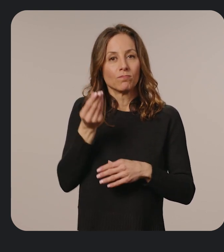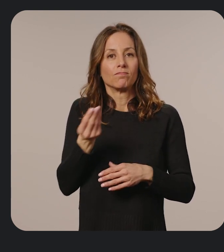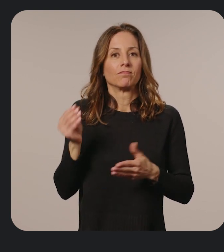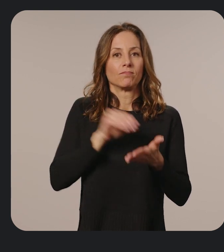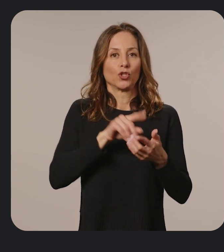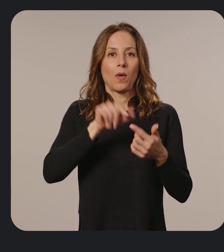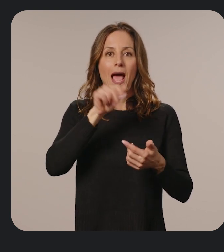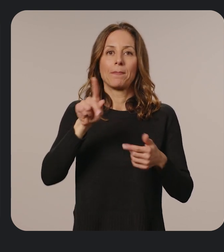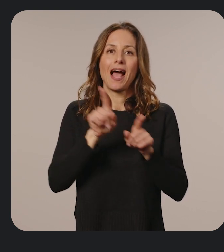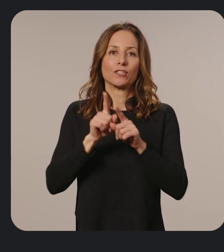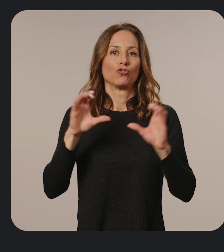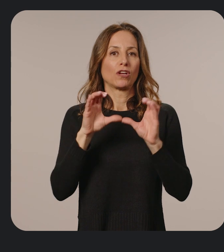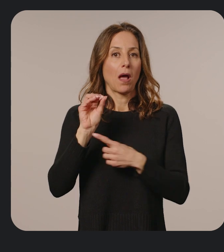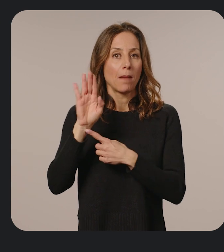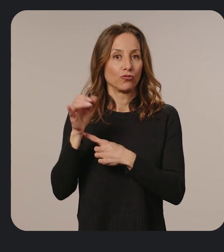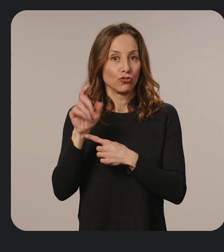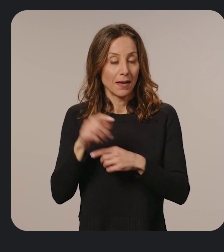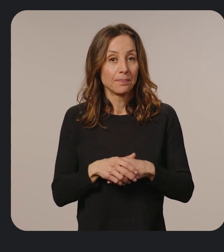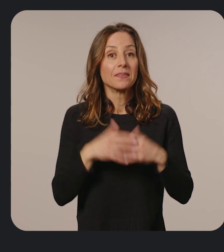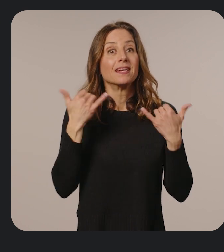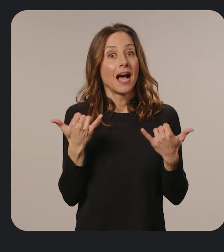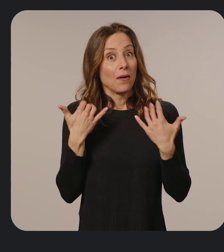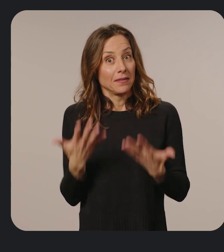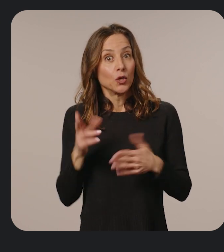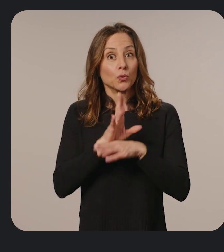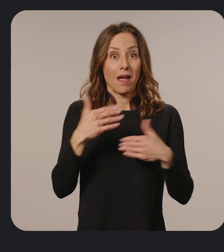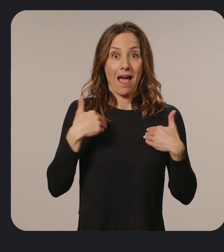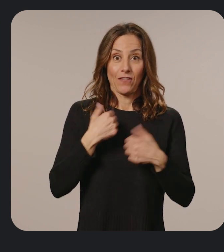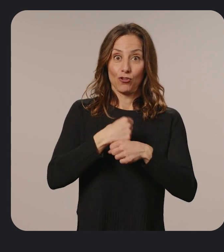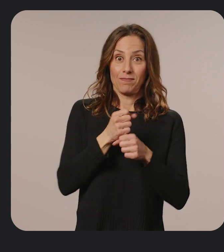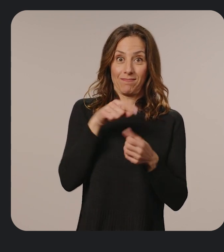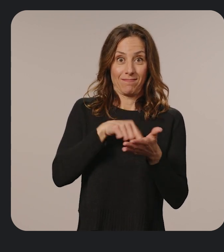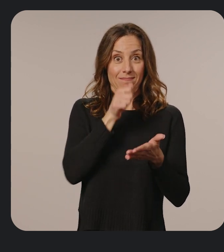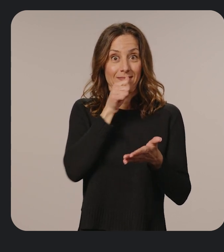is returned to the app as a credential object. Now since the user has created the passkey,